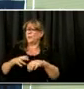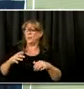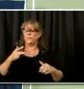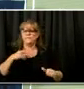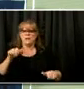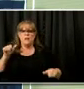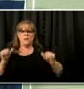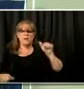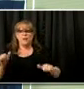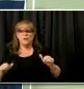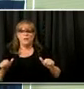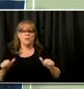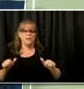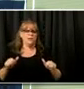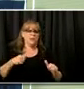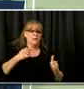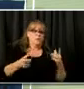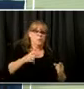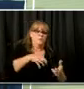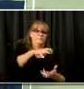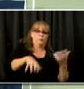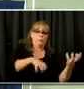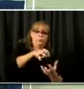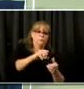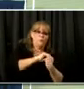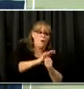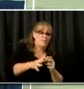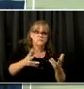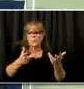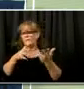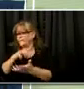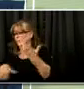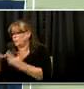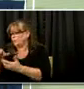i'm looking forward to working with colorado families to address this challenge it's critical